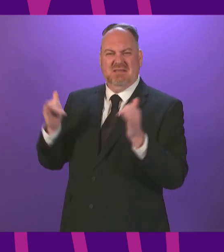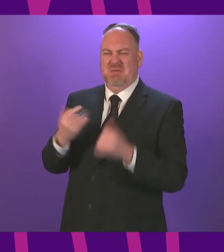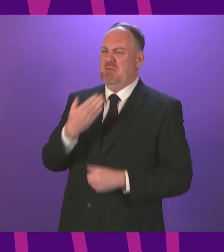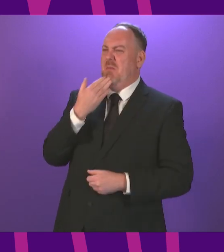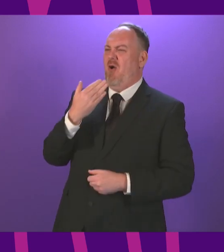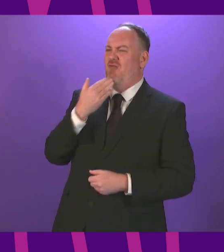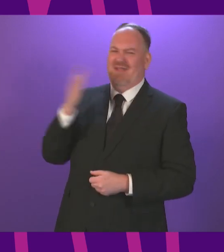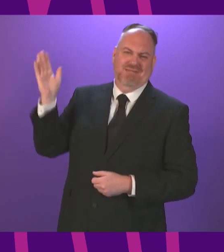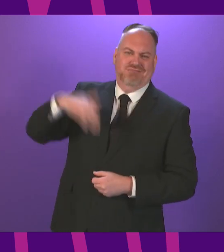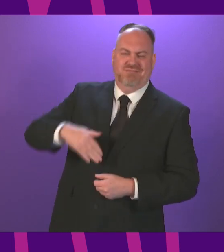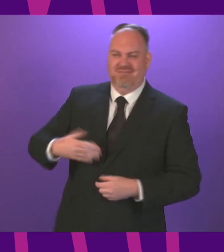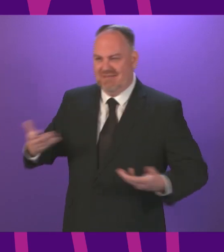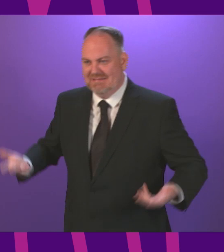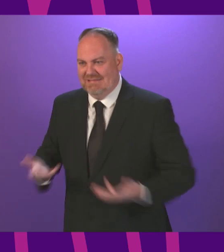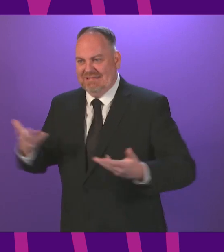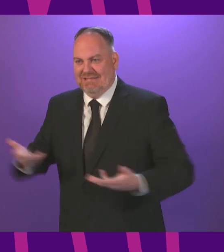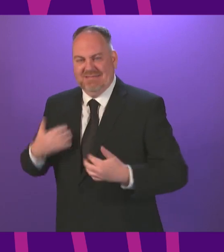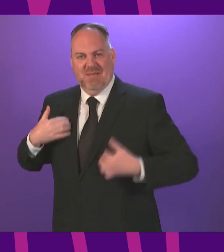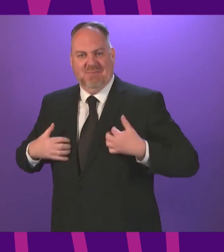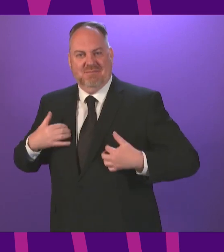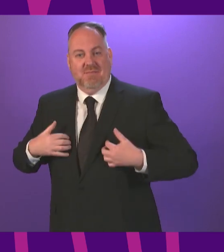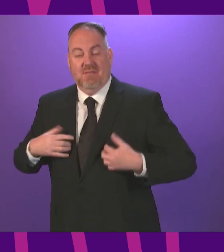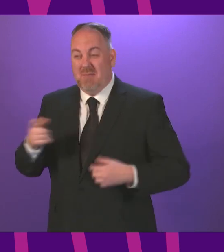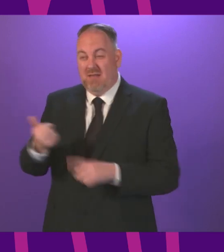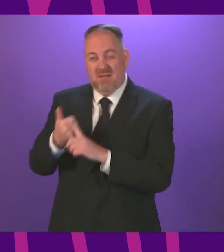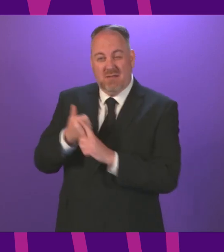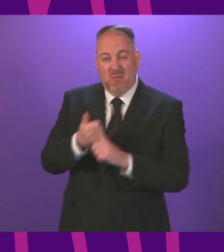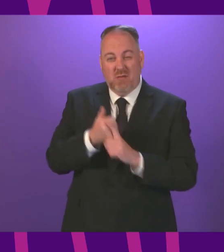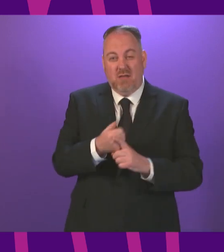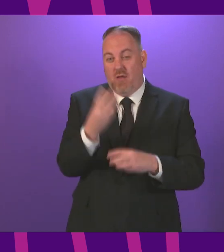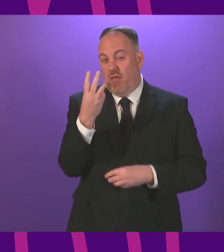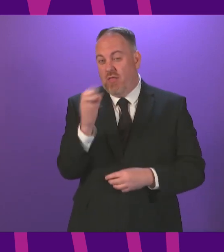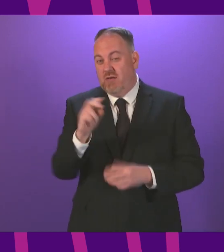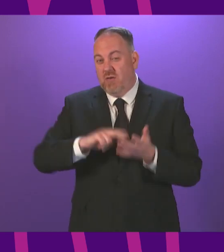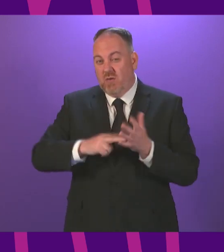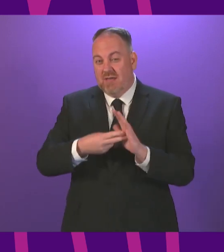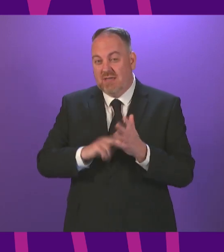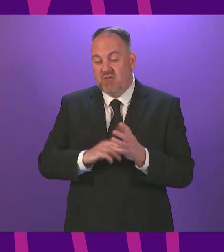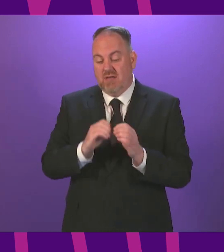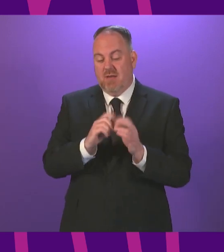His association with the city of Edinburgh stretched to patronage of more than 30 organisations including the Royal Botanic Garden Edinburgh, the Royal Zoological